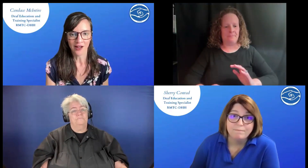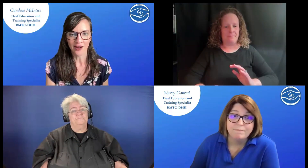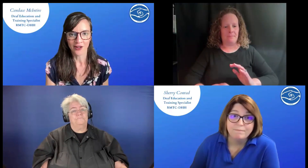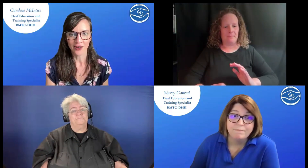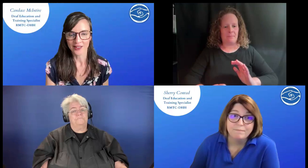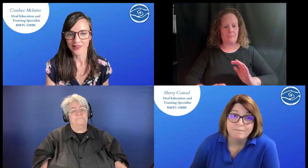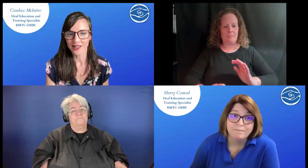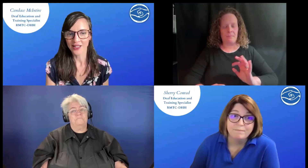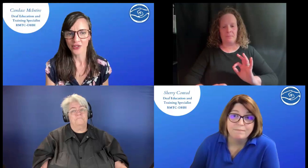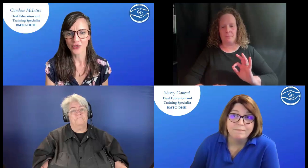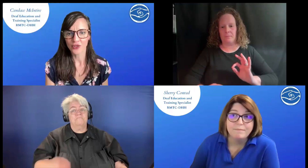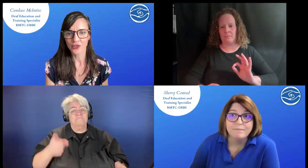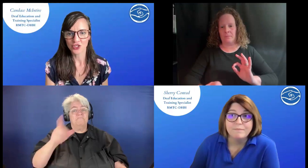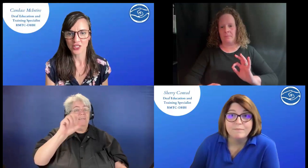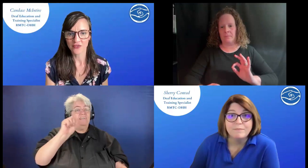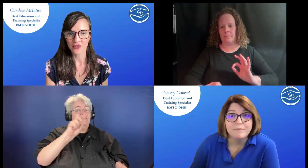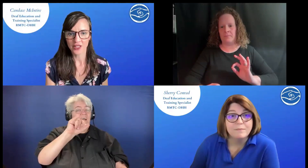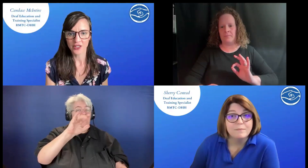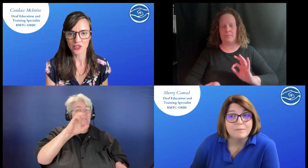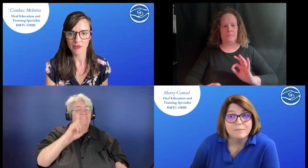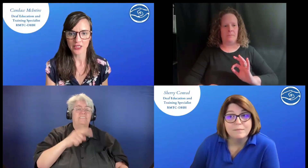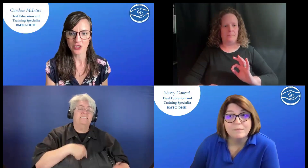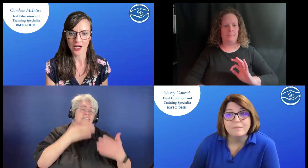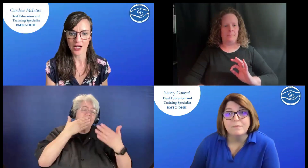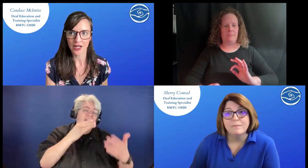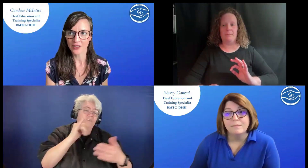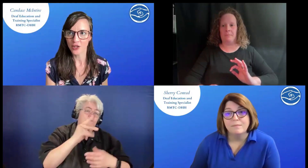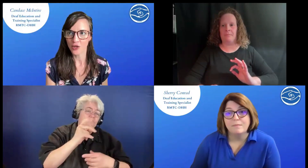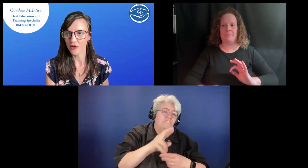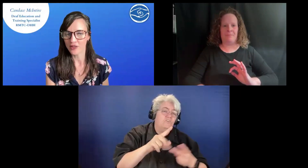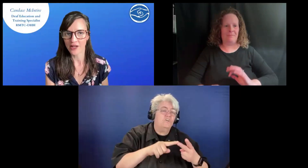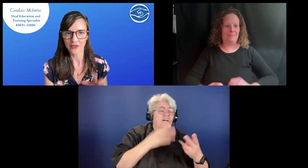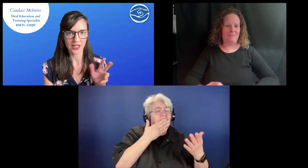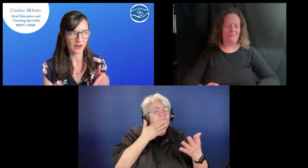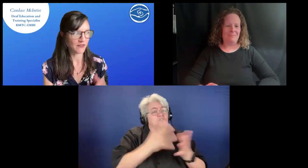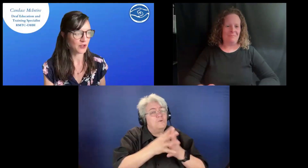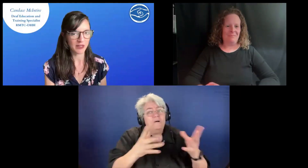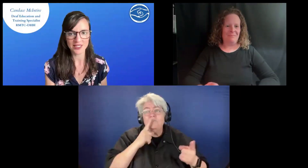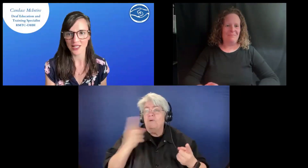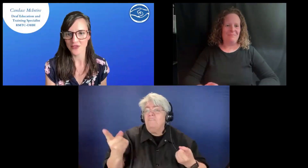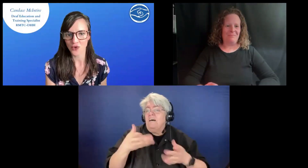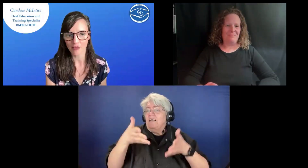All right thank you Jennifer. Thank you so much. I know we only have a few minutes left